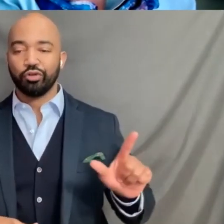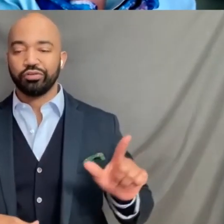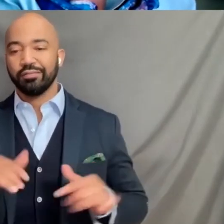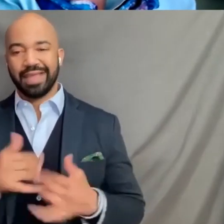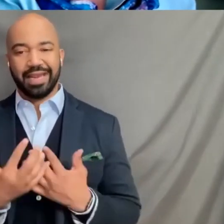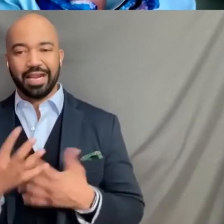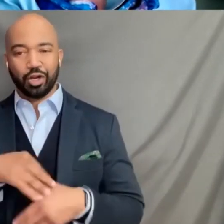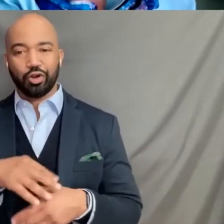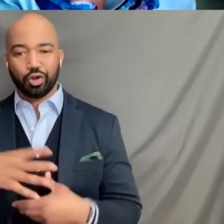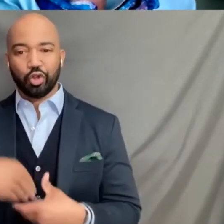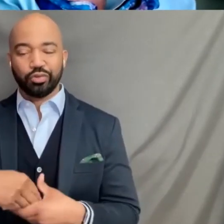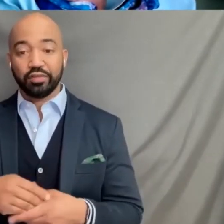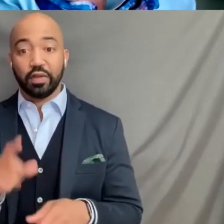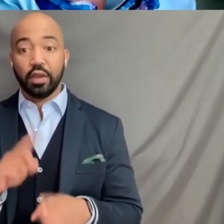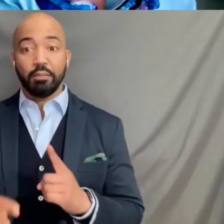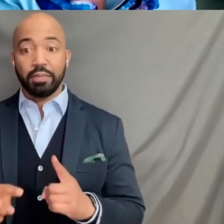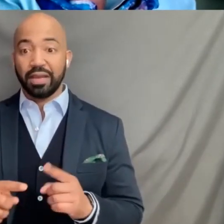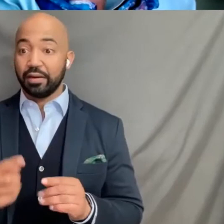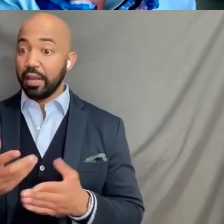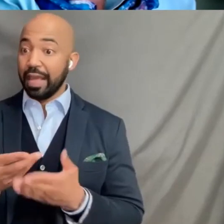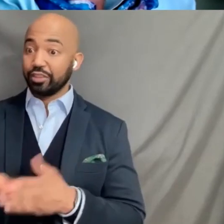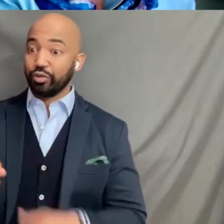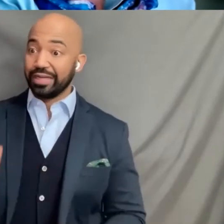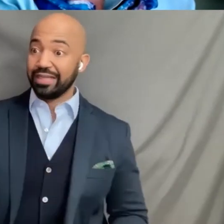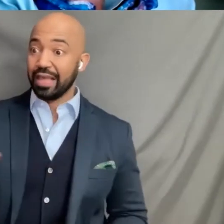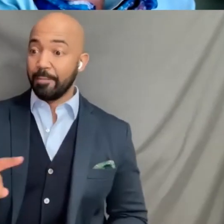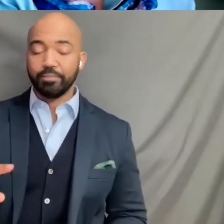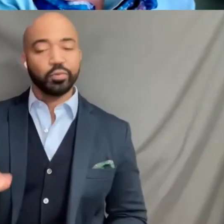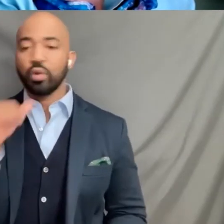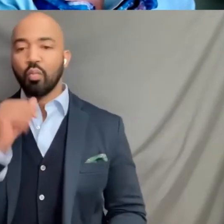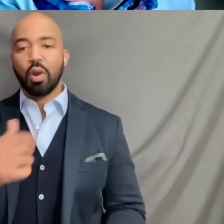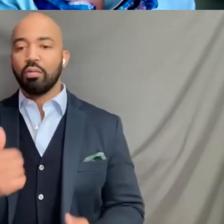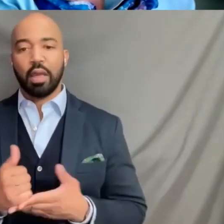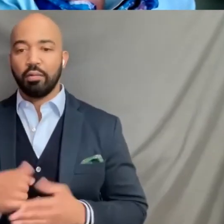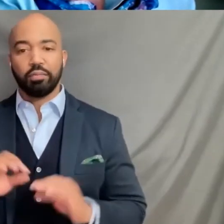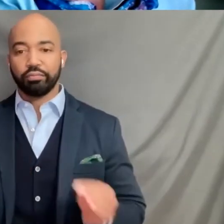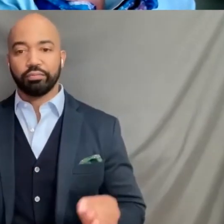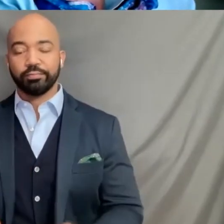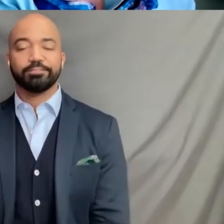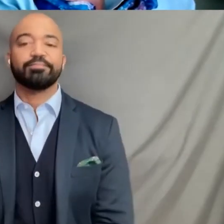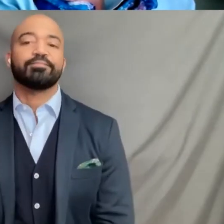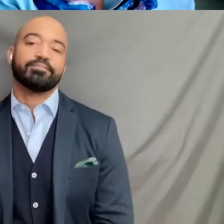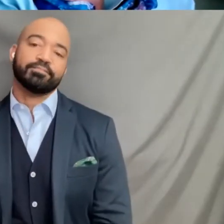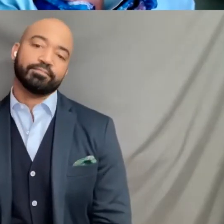But excluding the other side will not help. I love that, thank you.